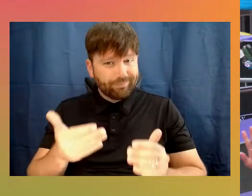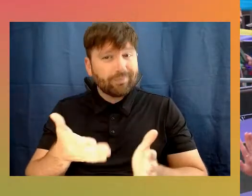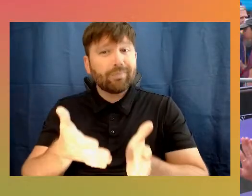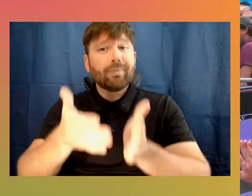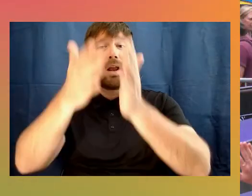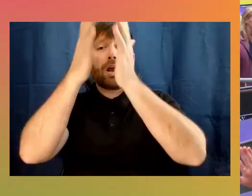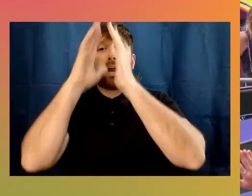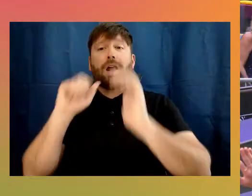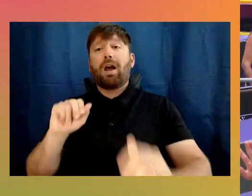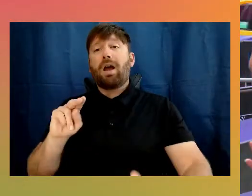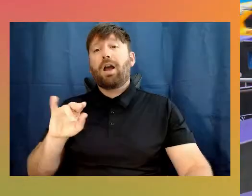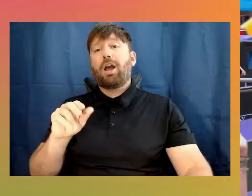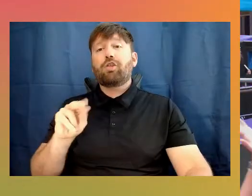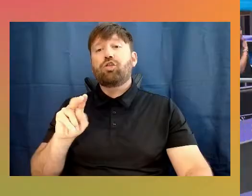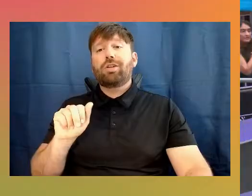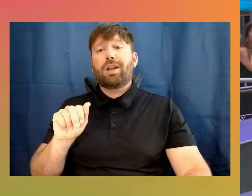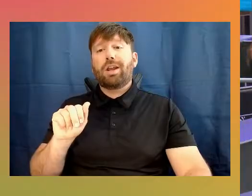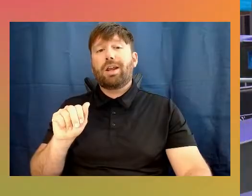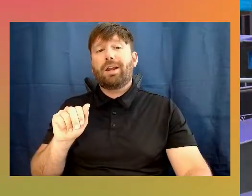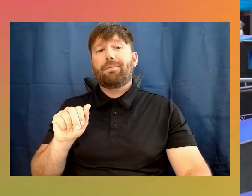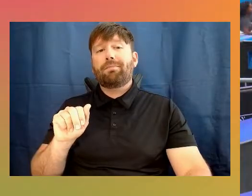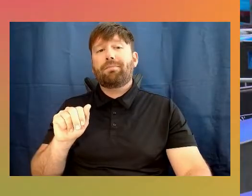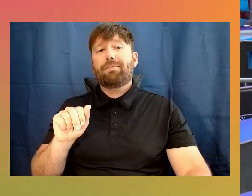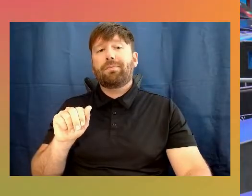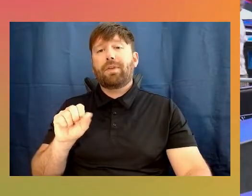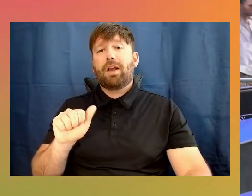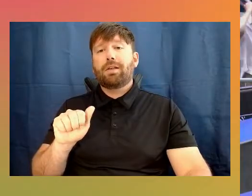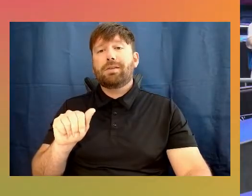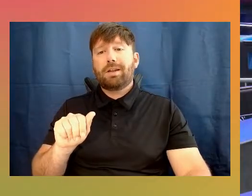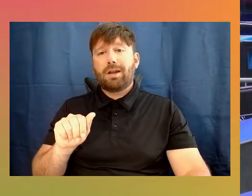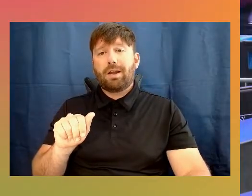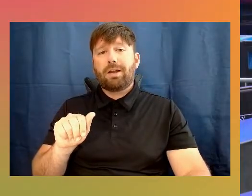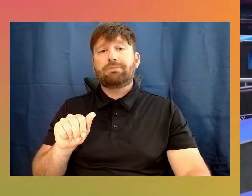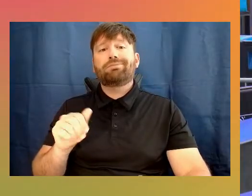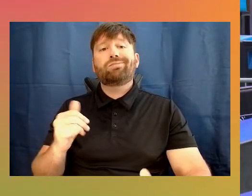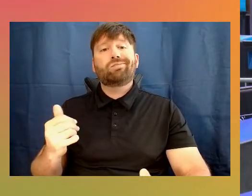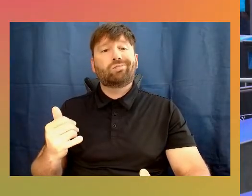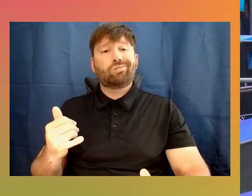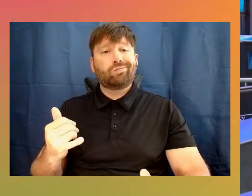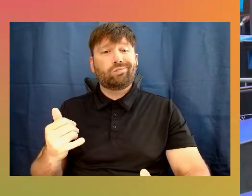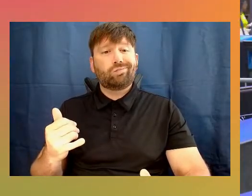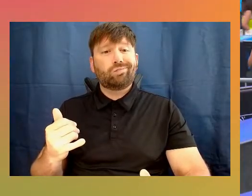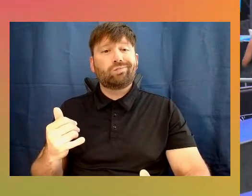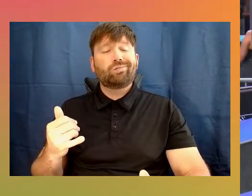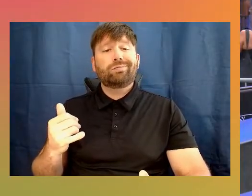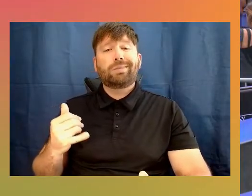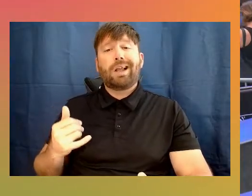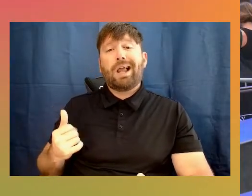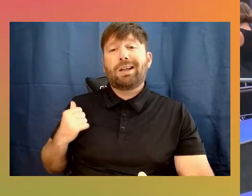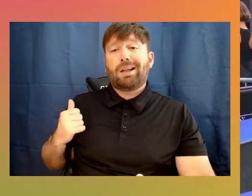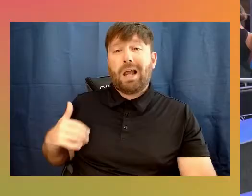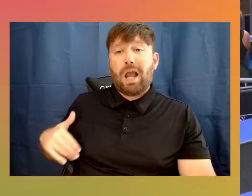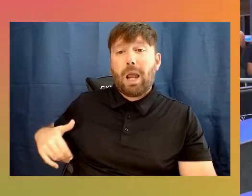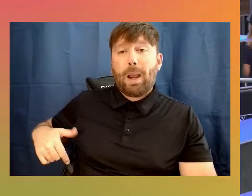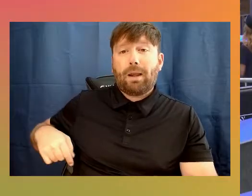ONE MORE TIME. INHALE, SHIFT FORWARD. EXHALE.